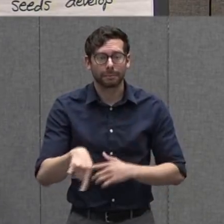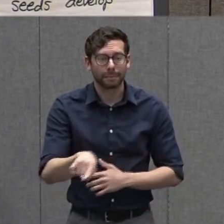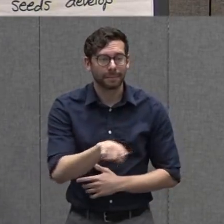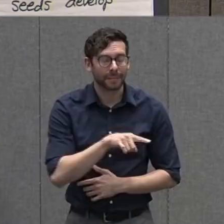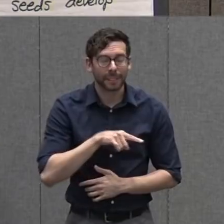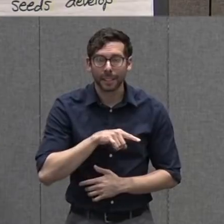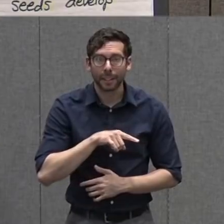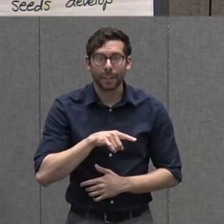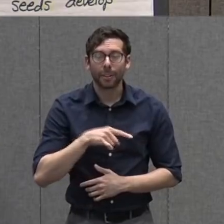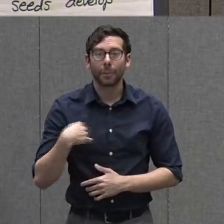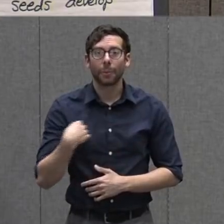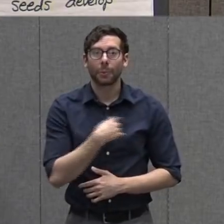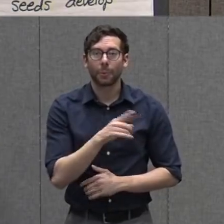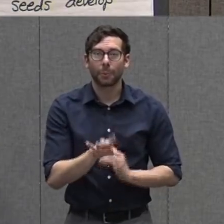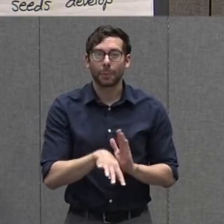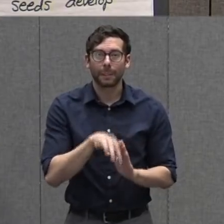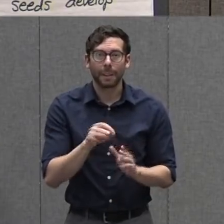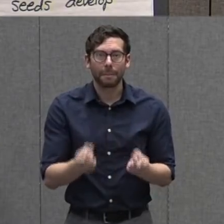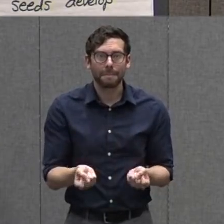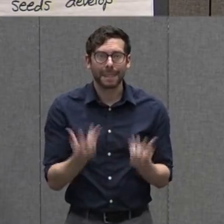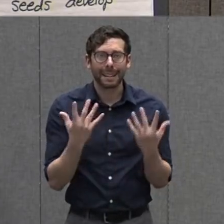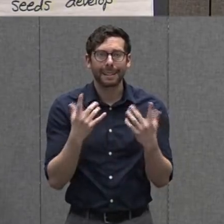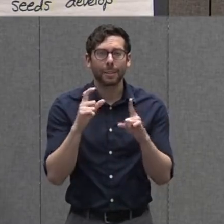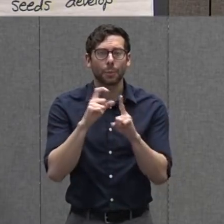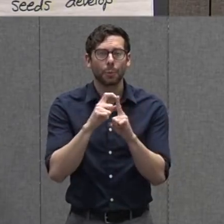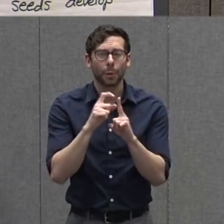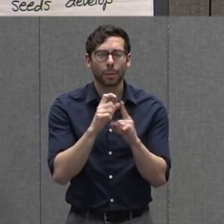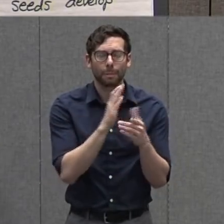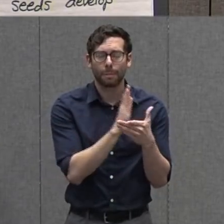suffixes and prefixes, that are super common.